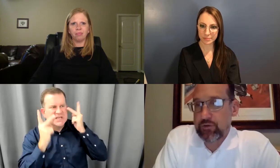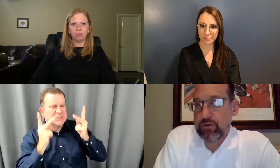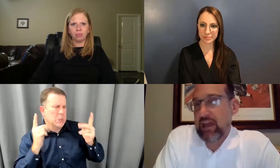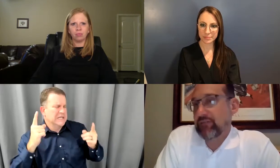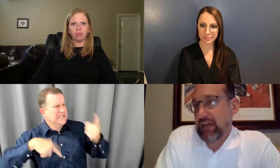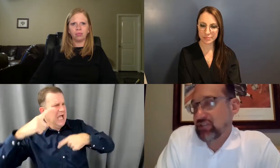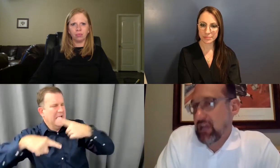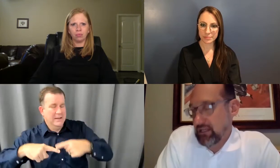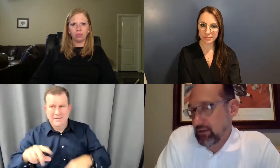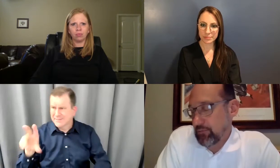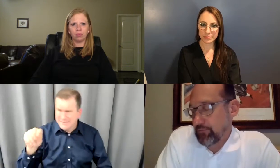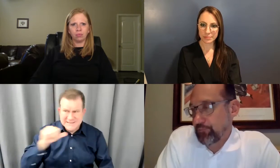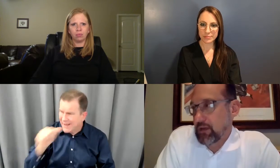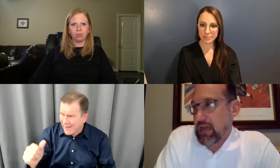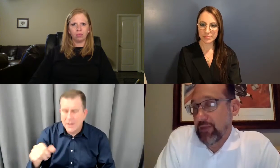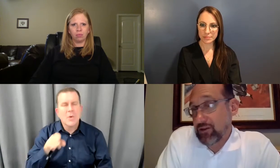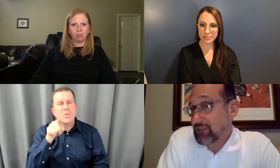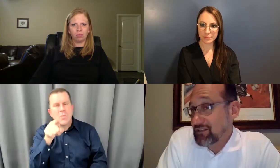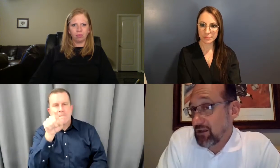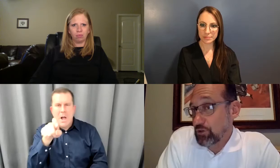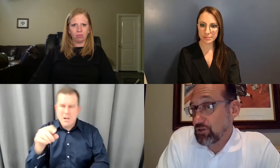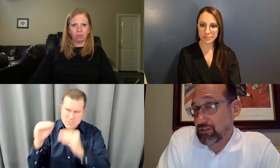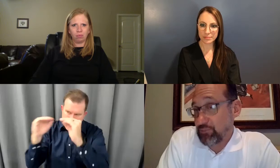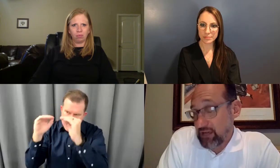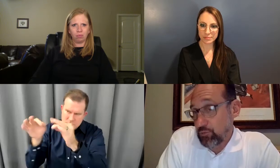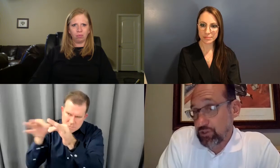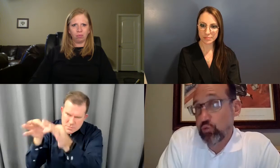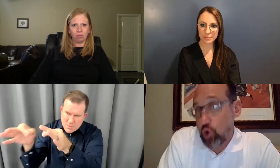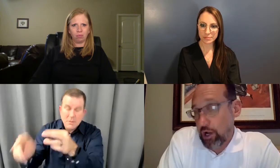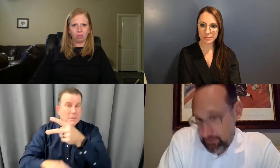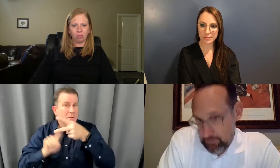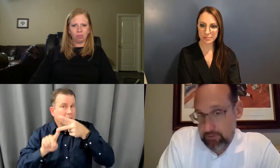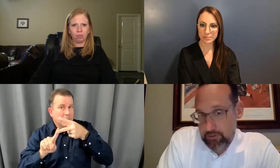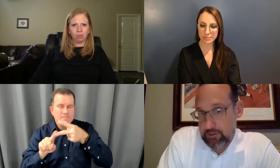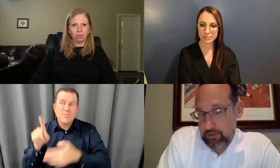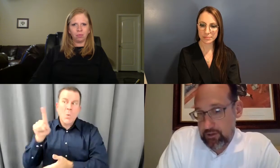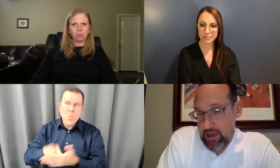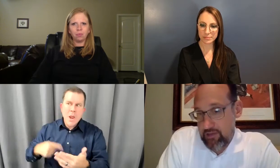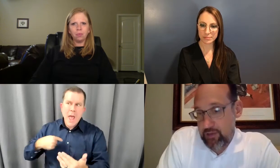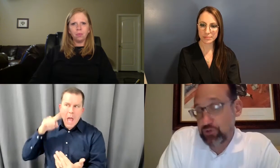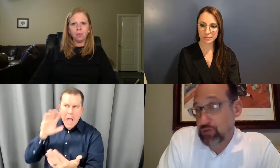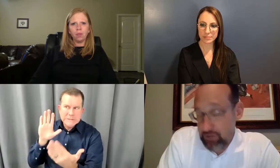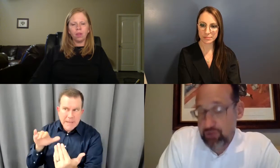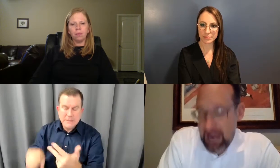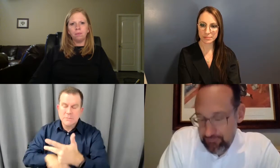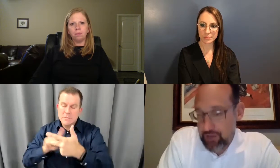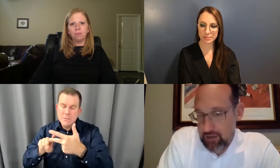So you're gonna have to educate them, and then you're gonna have to tell them what you expect and what you want. And then when you don't hear back from them,